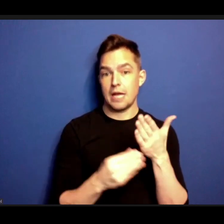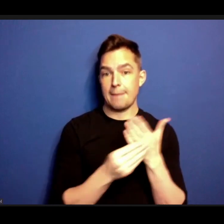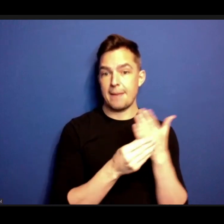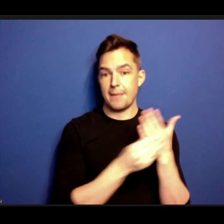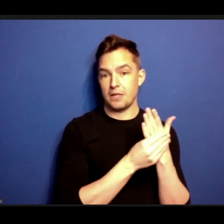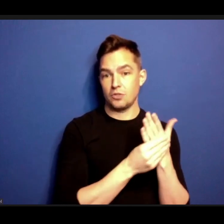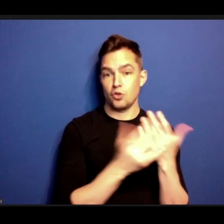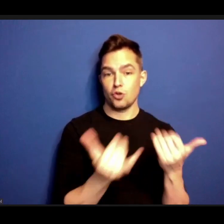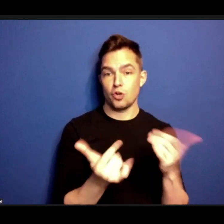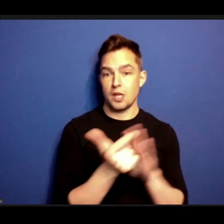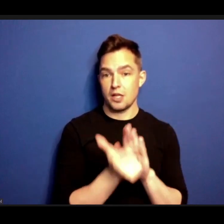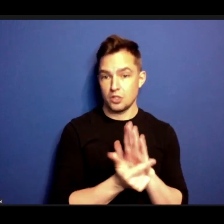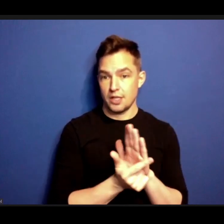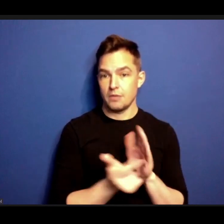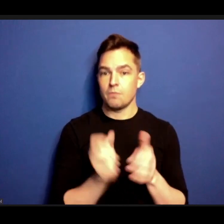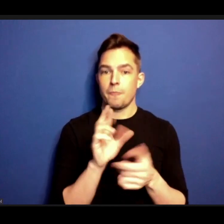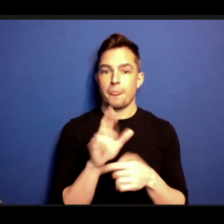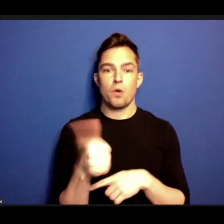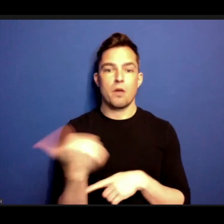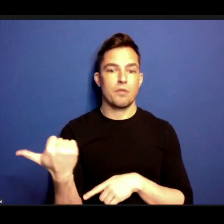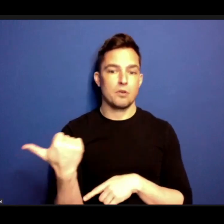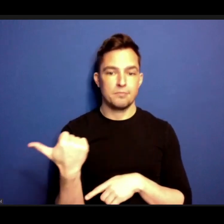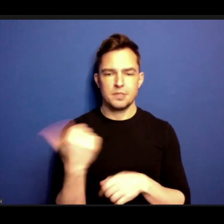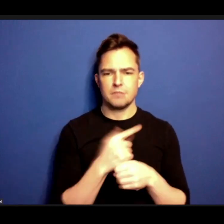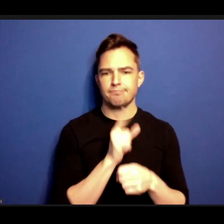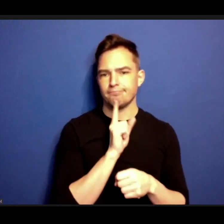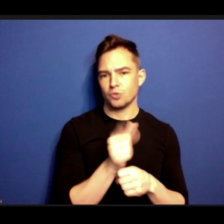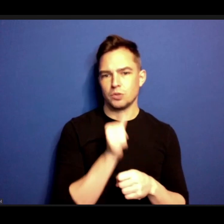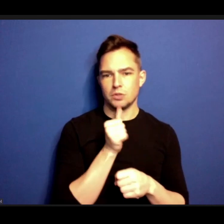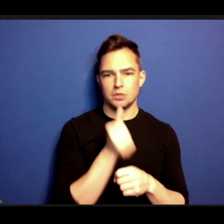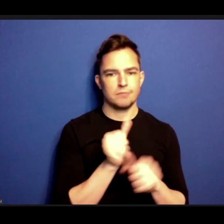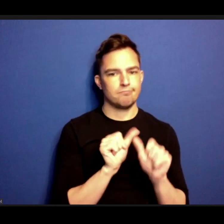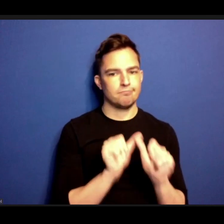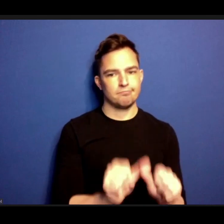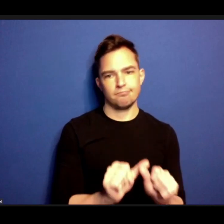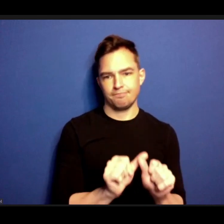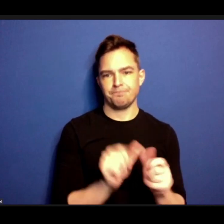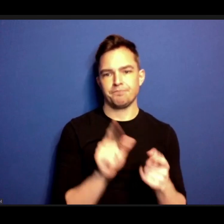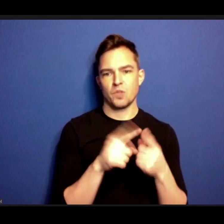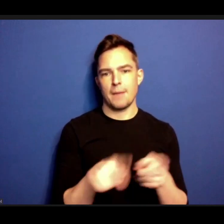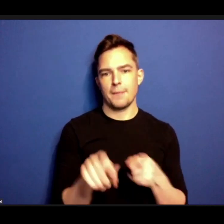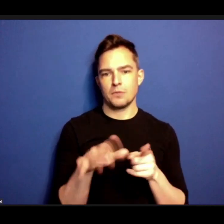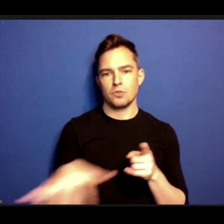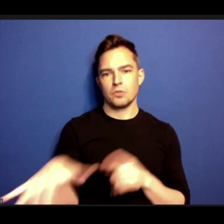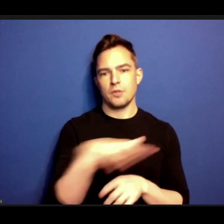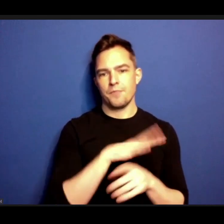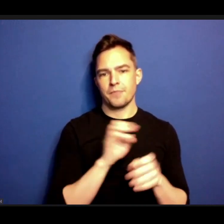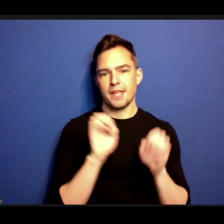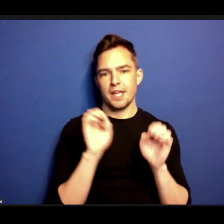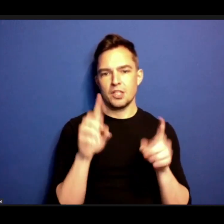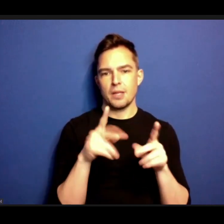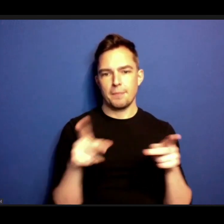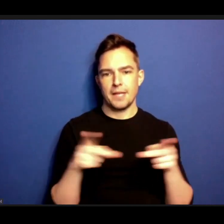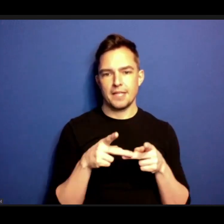to current legislation, or otherwise to ensure it does not continue to happen across all